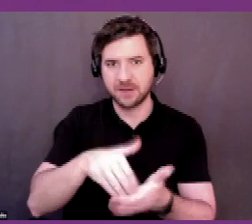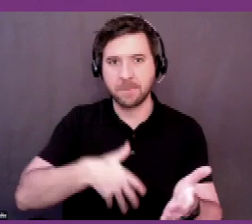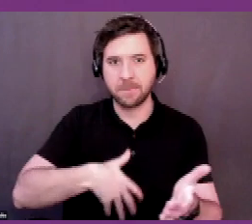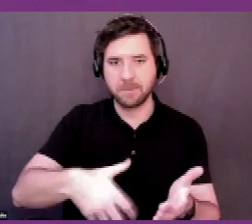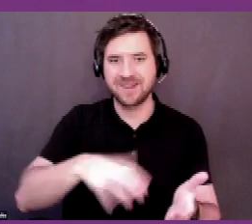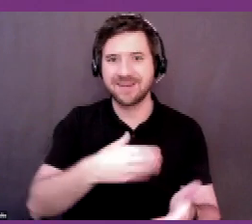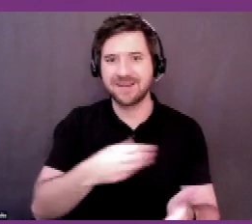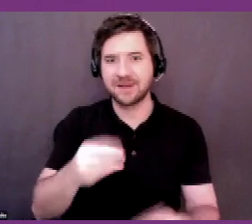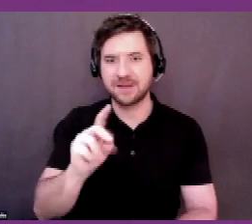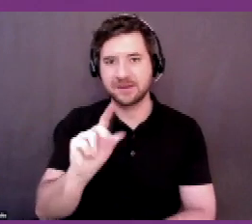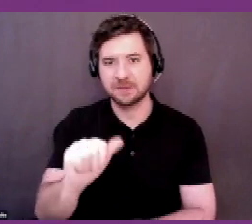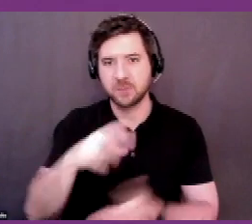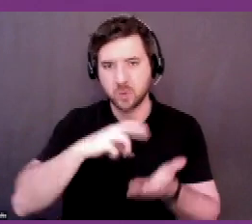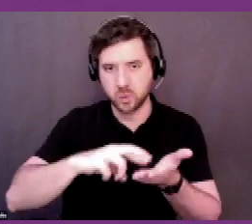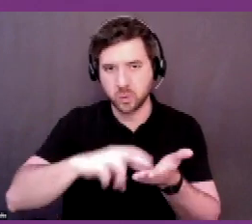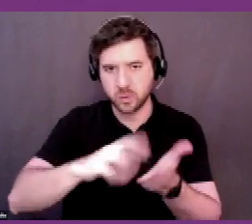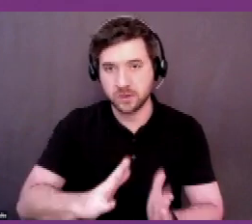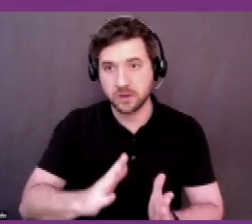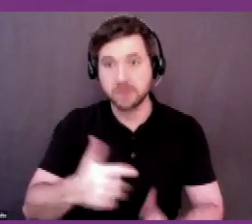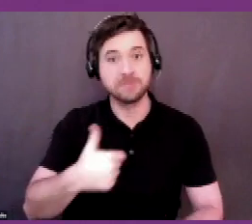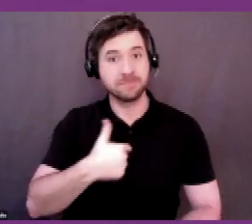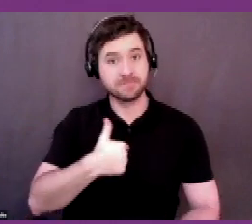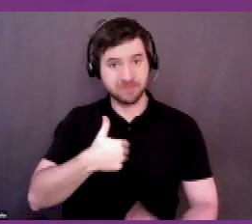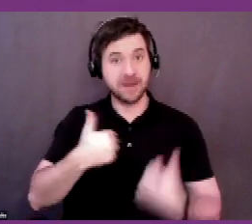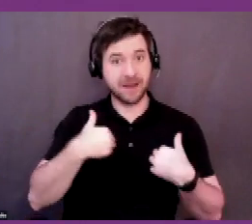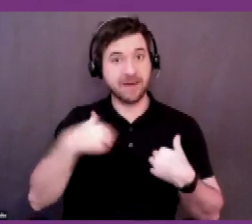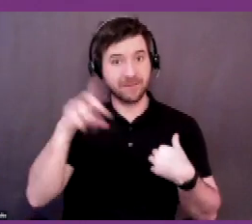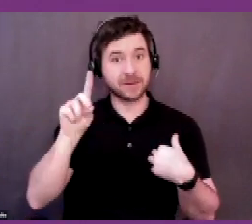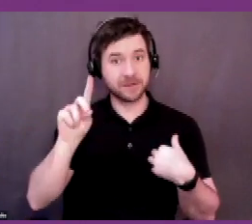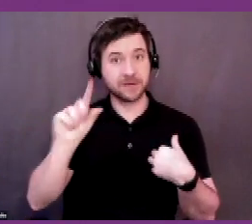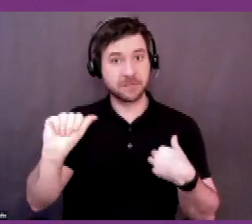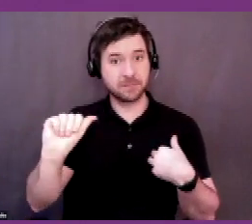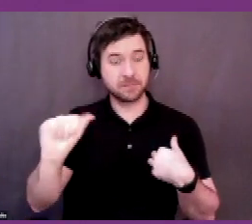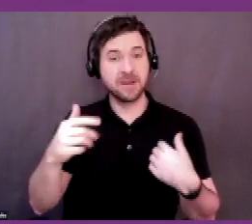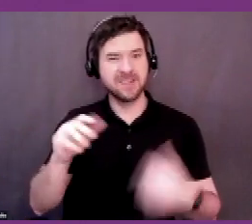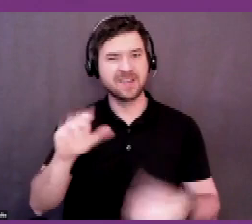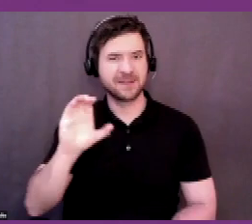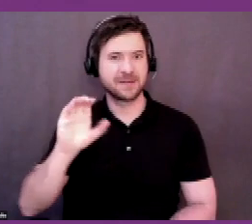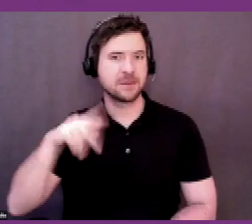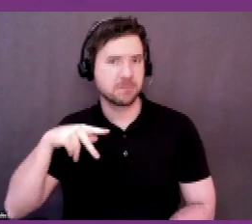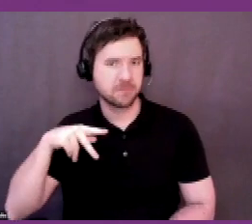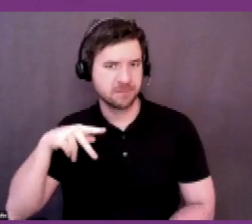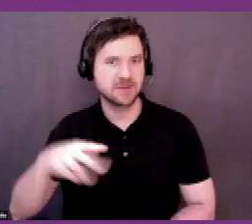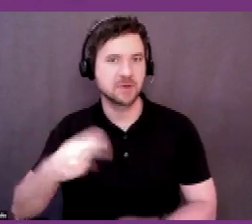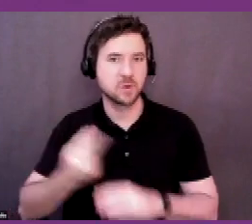I have cerebral palsy and I use a wheelchair. And for visual description,